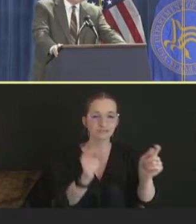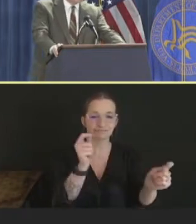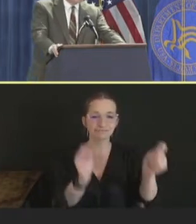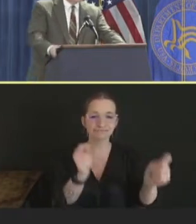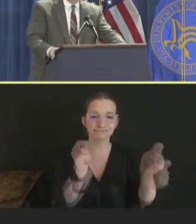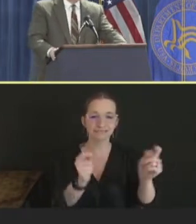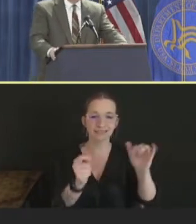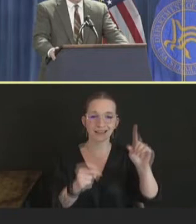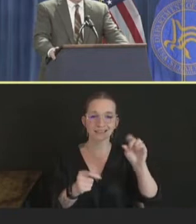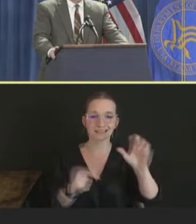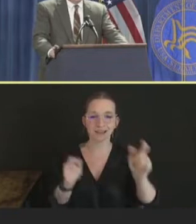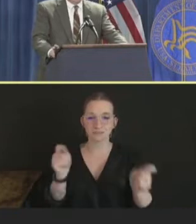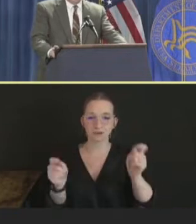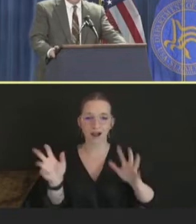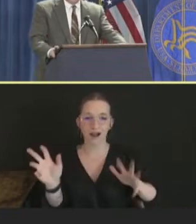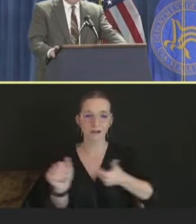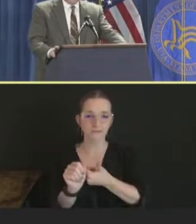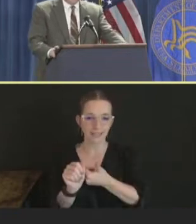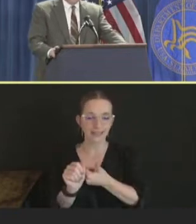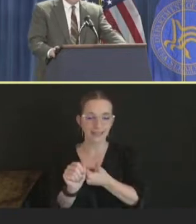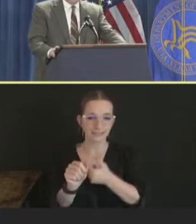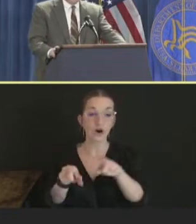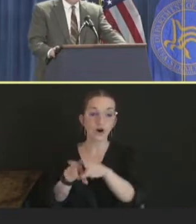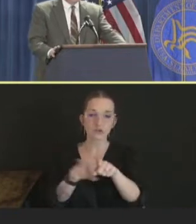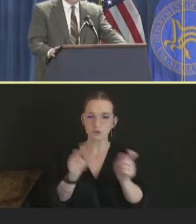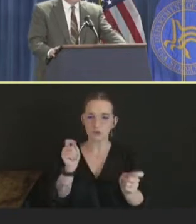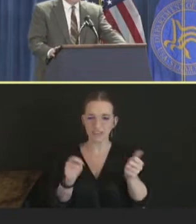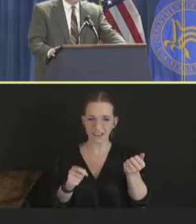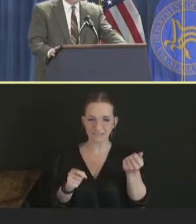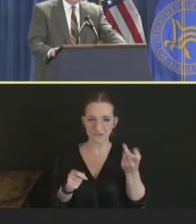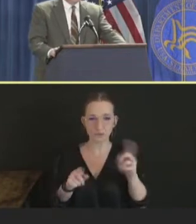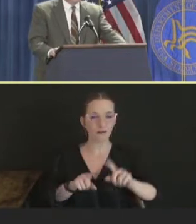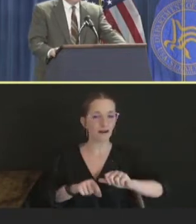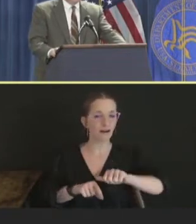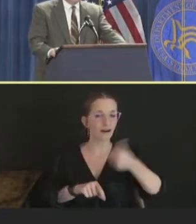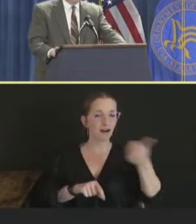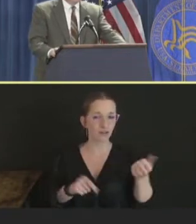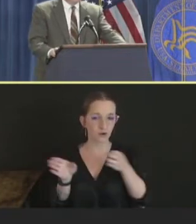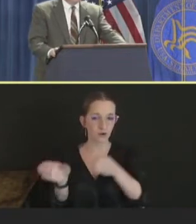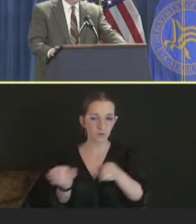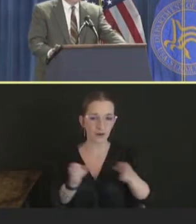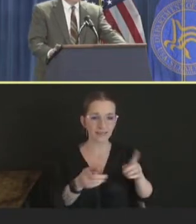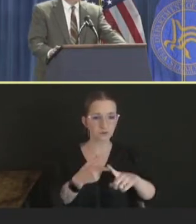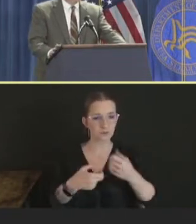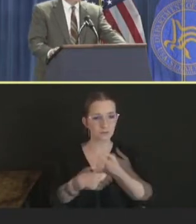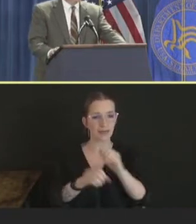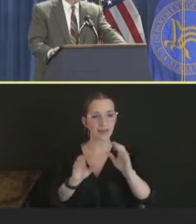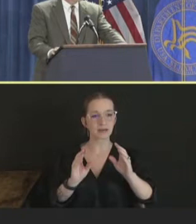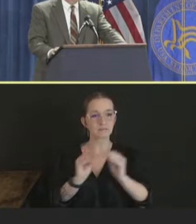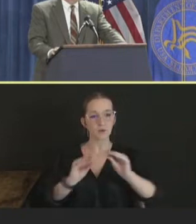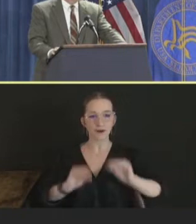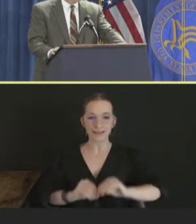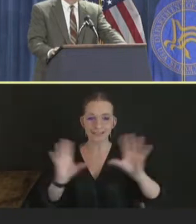accordingly. It's also been revised in a few other ways that have made it clearer, more succinct,